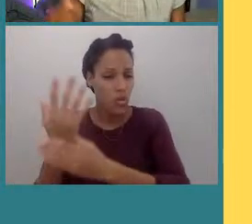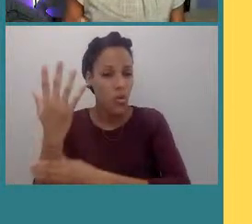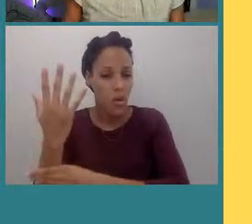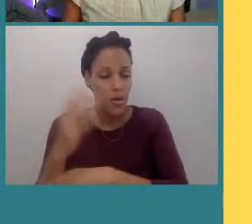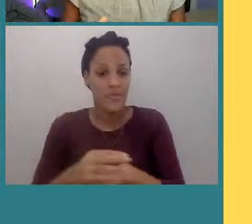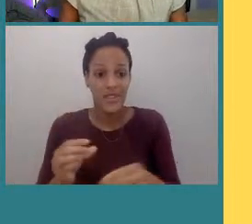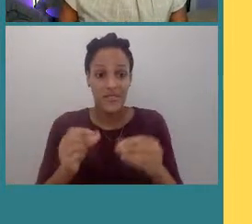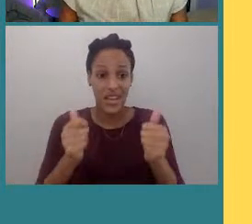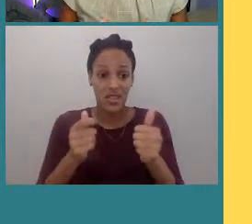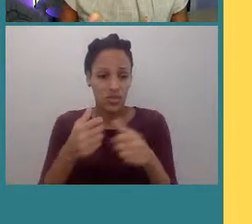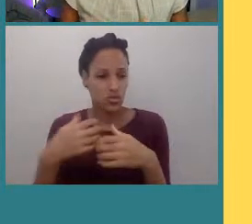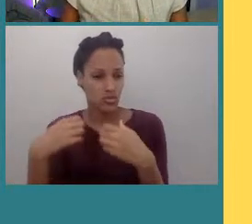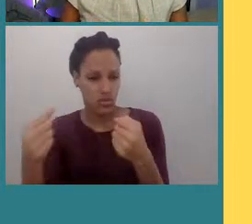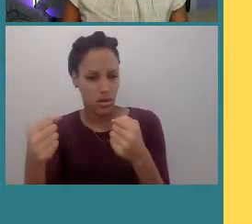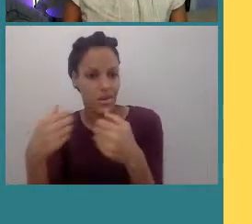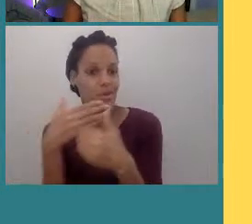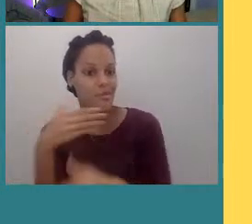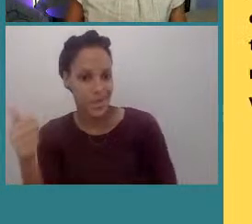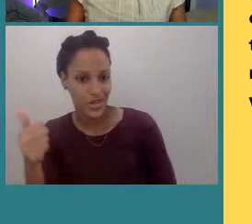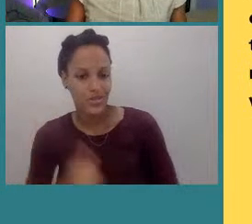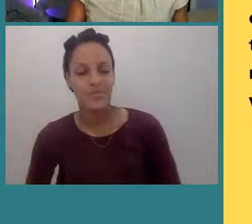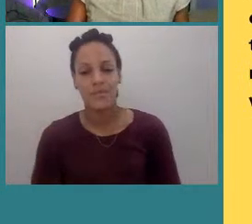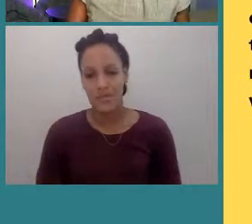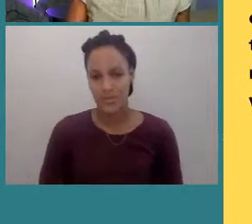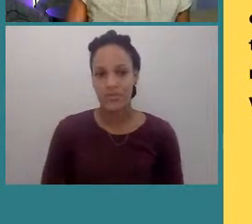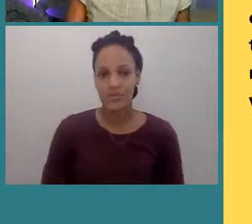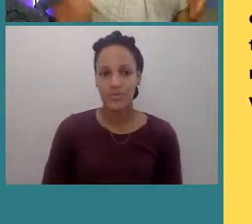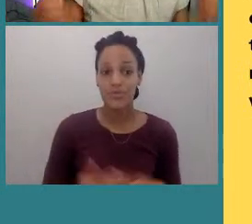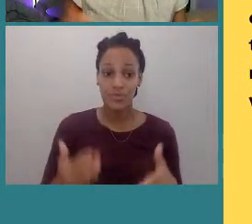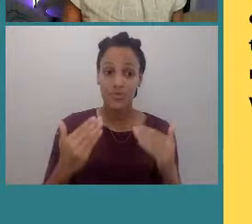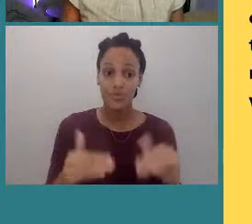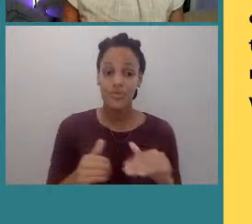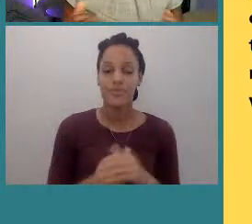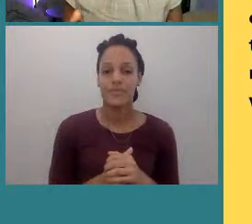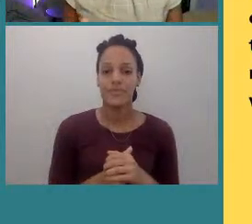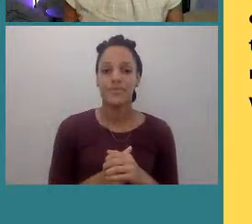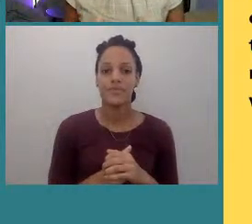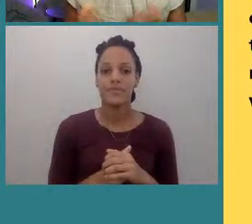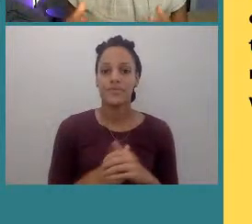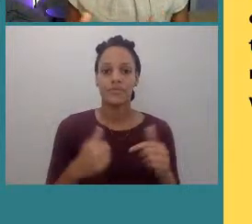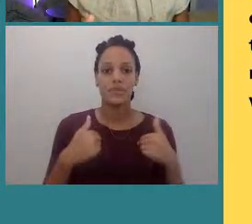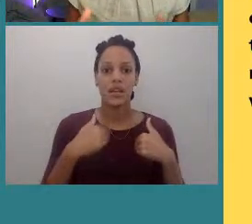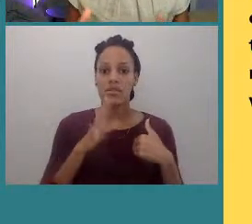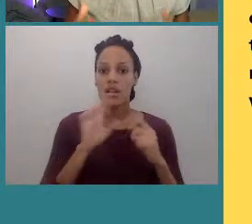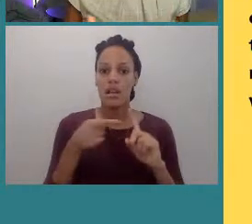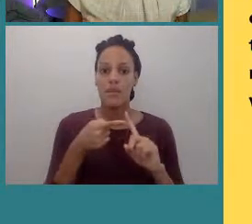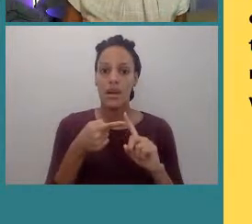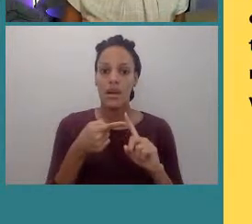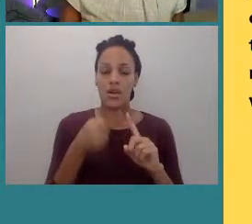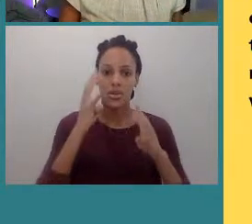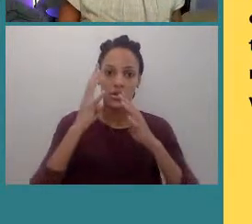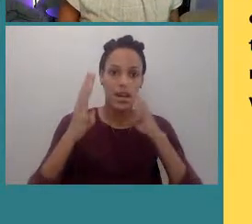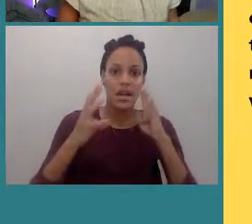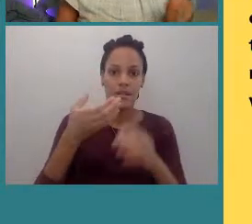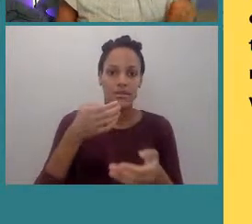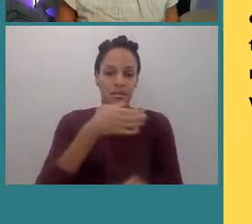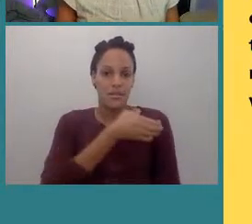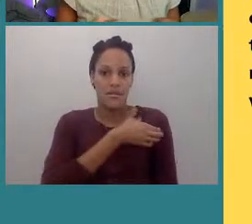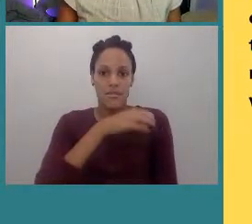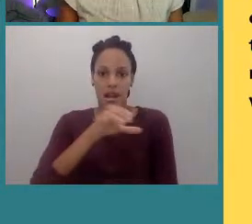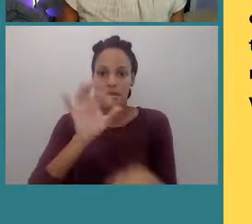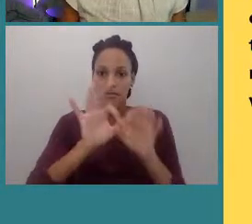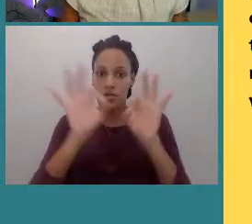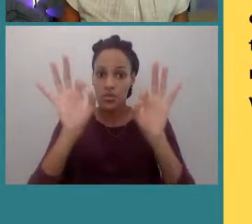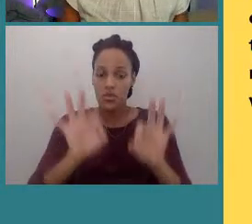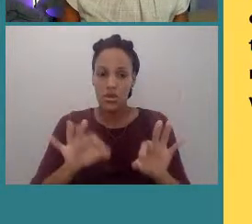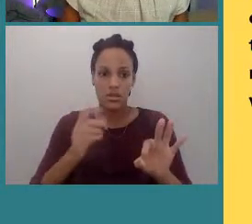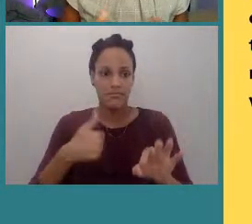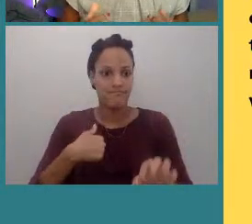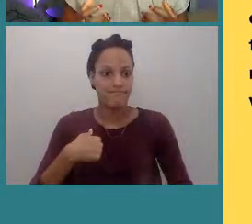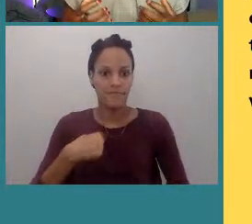So, we not talk about the creators empowerment framework, I'm actually talking about some